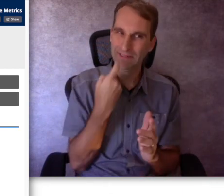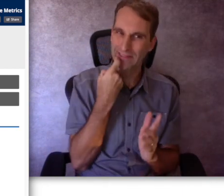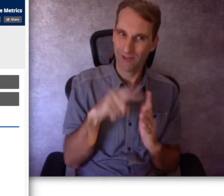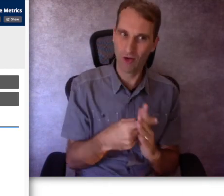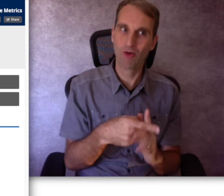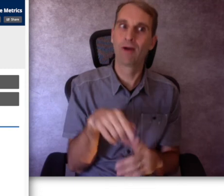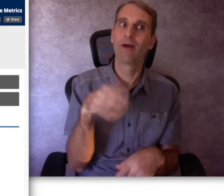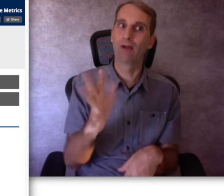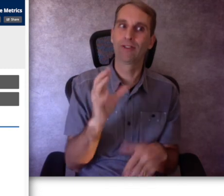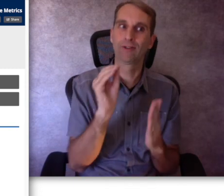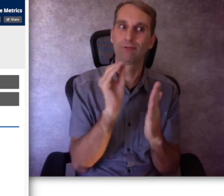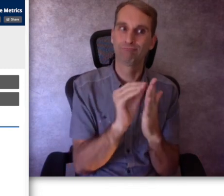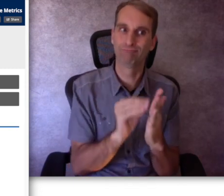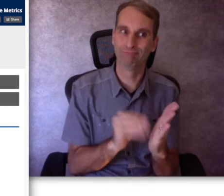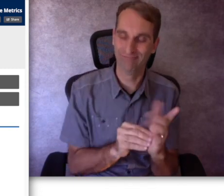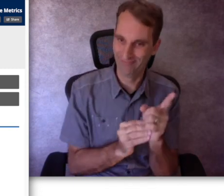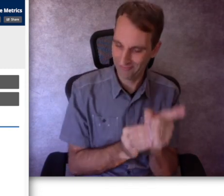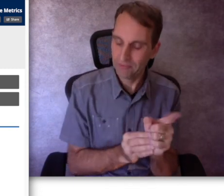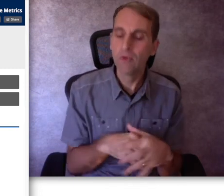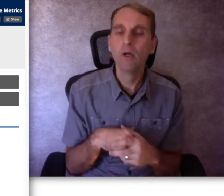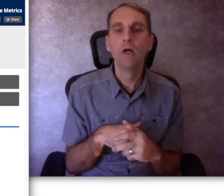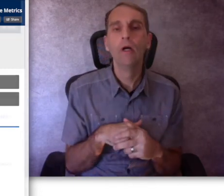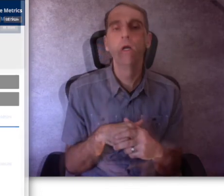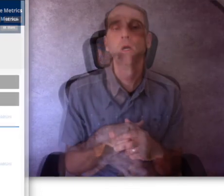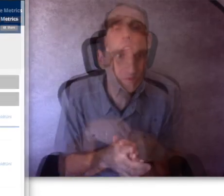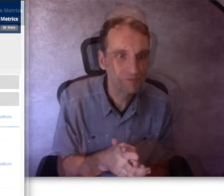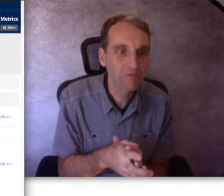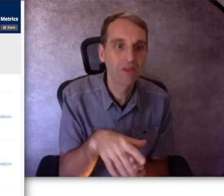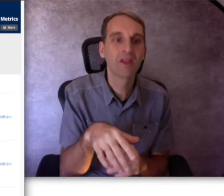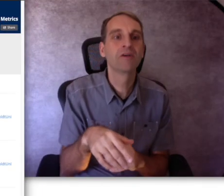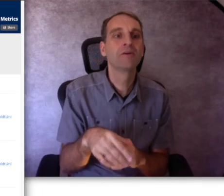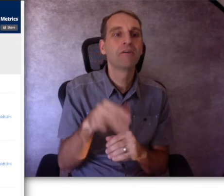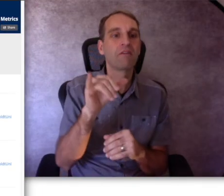This just started, and has already tracked several mentions of the article here.